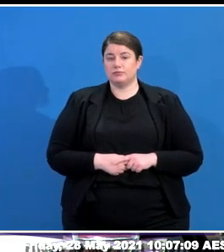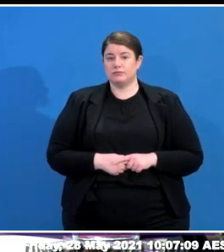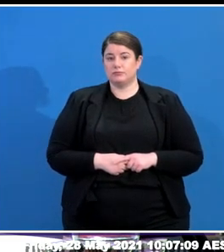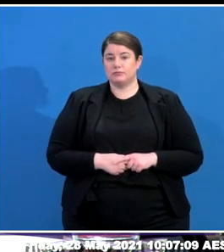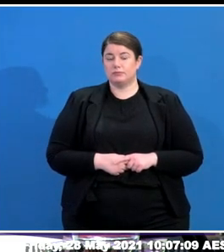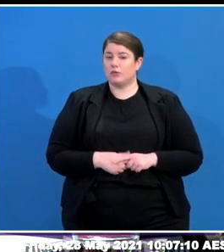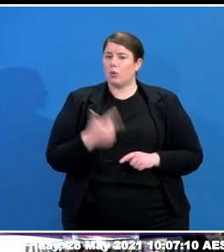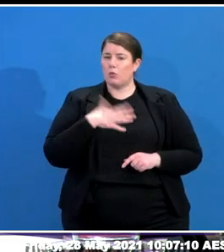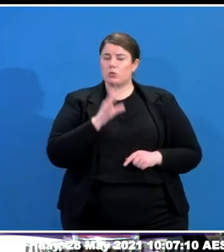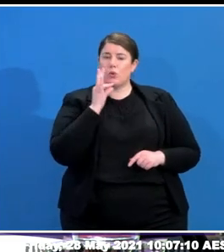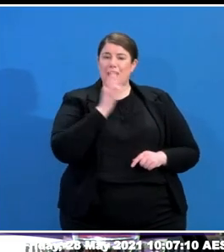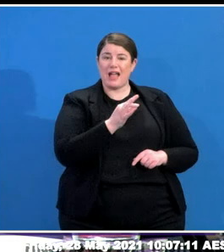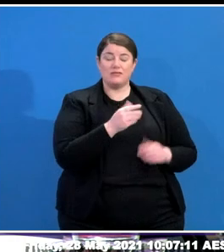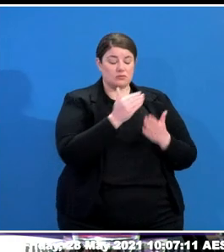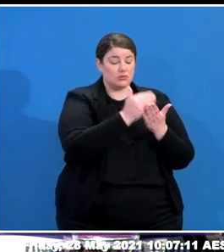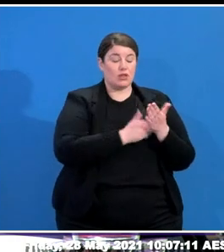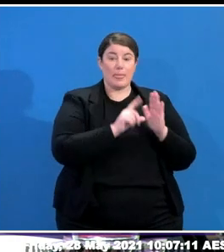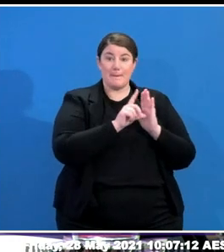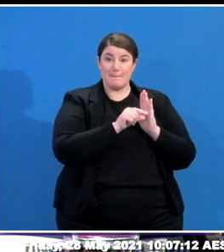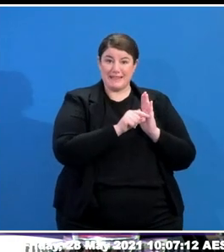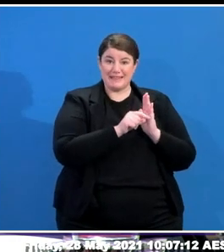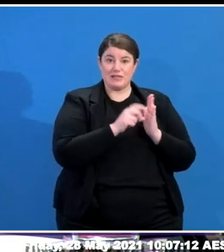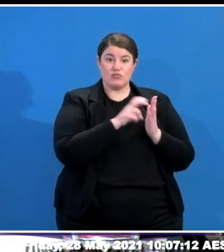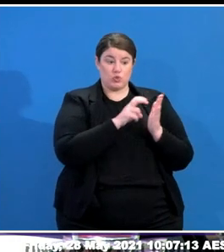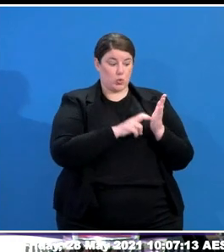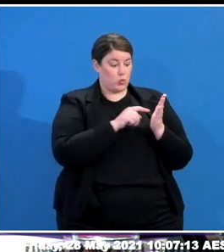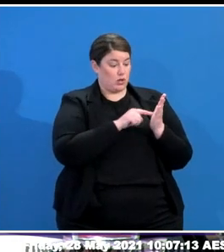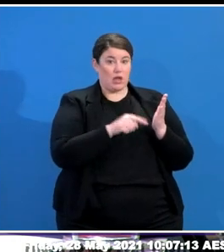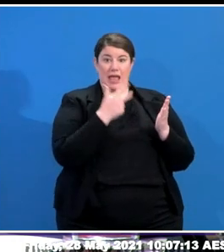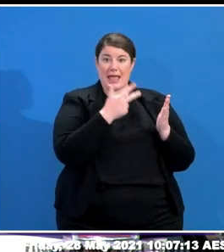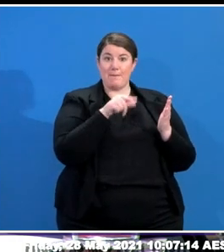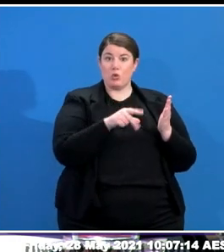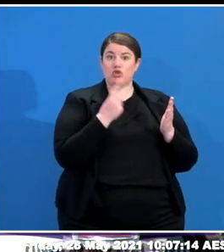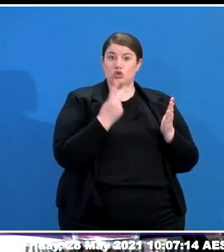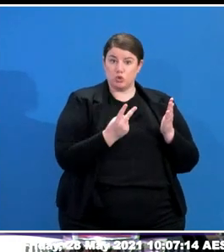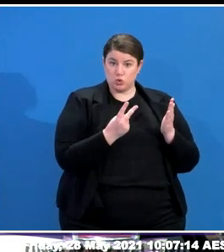that you've got, the minutes that record 8.2 are the minutes that reflect